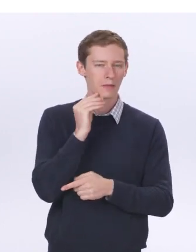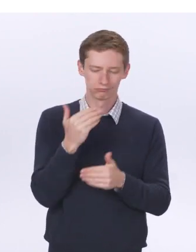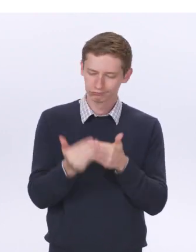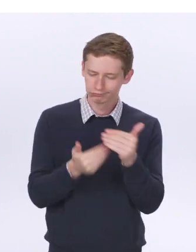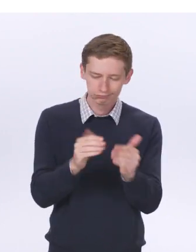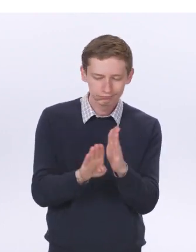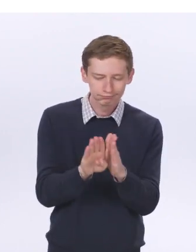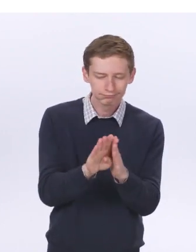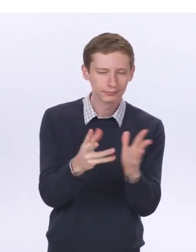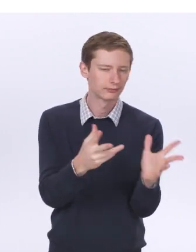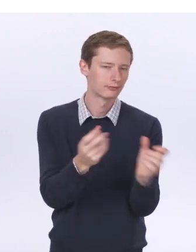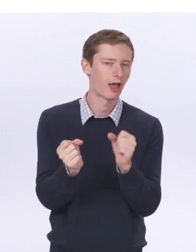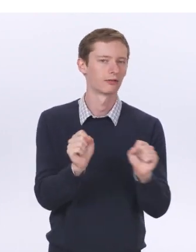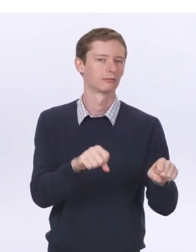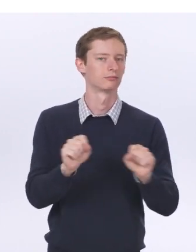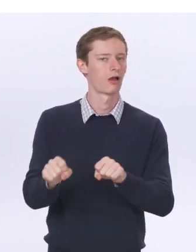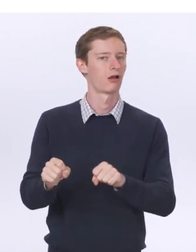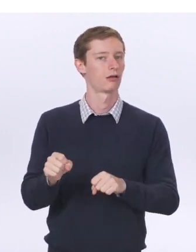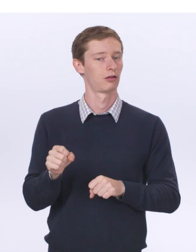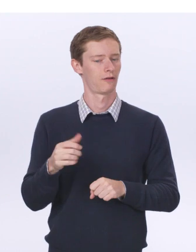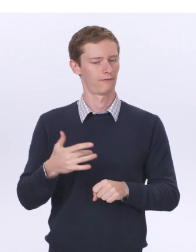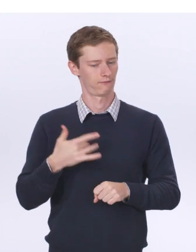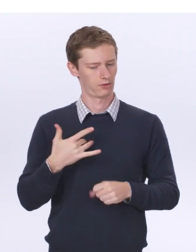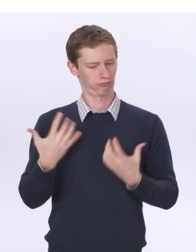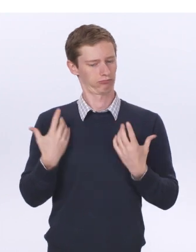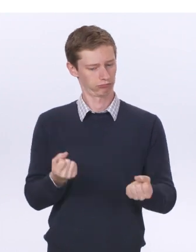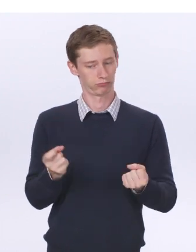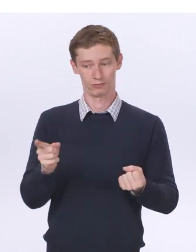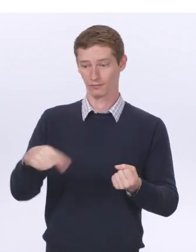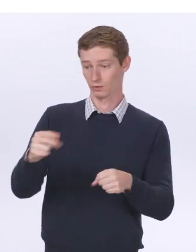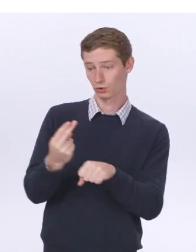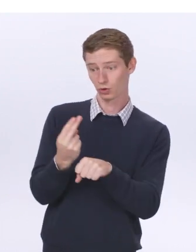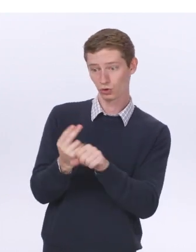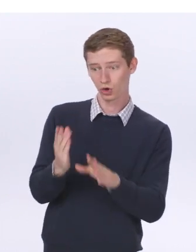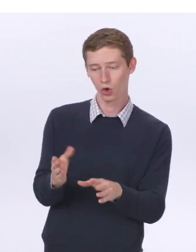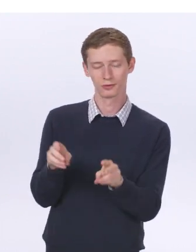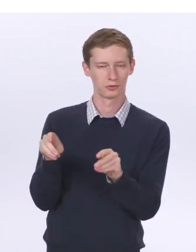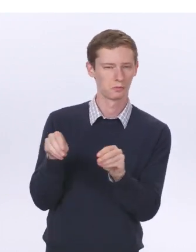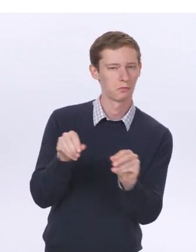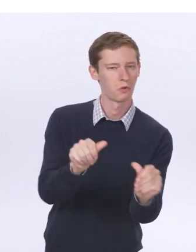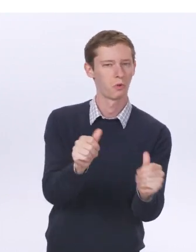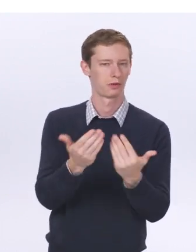is going to be smooth and intuitive. We recognize that it can be difficult to configure your scene